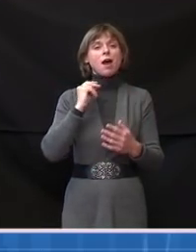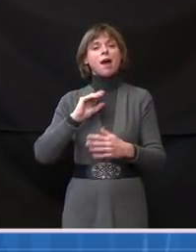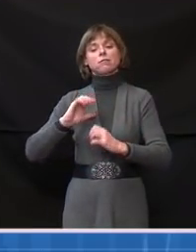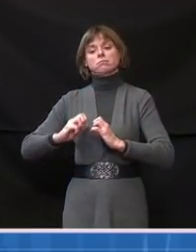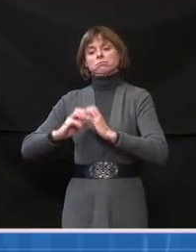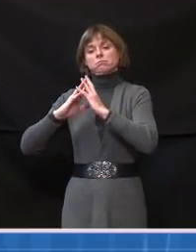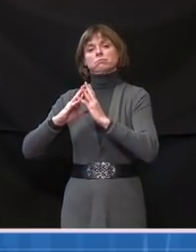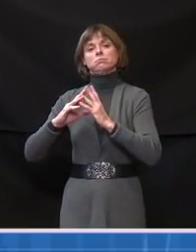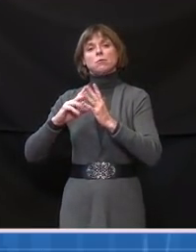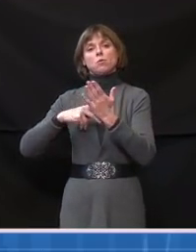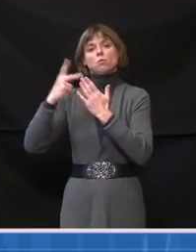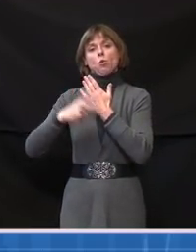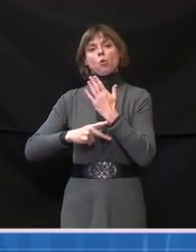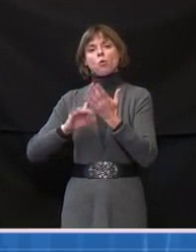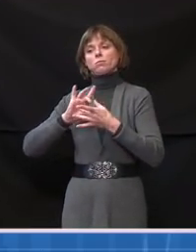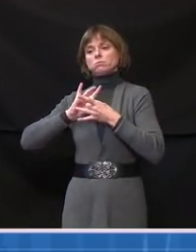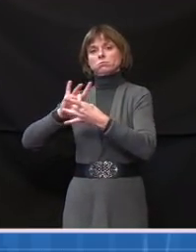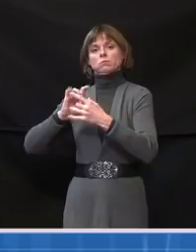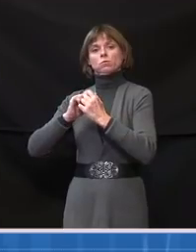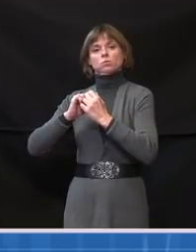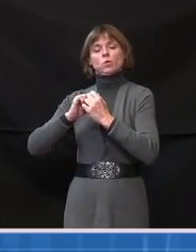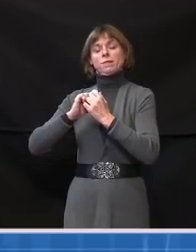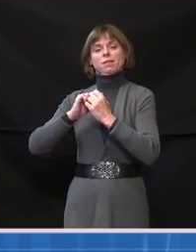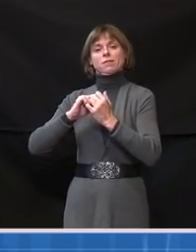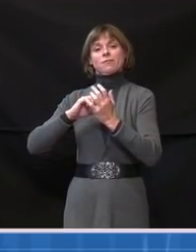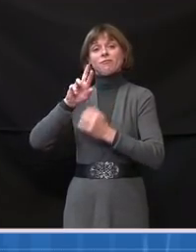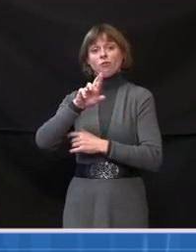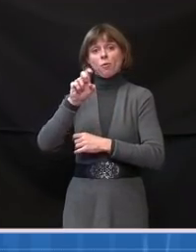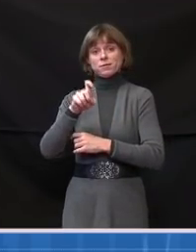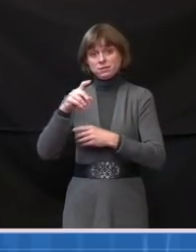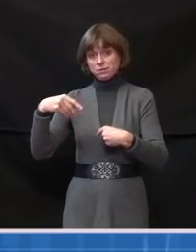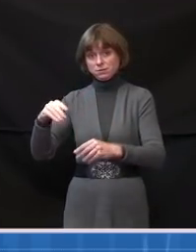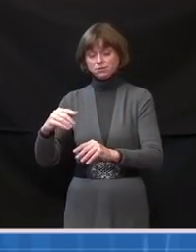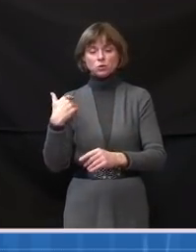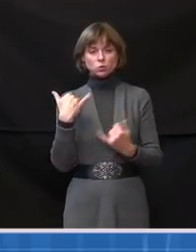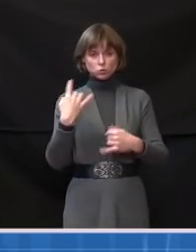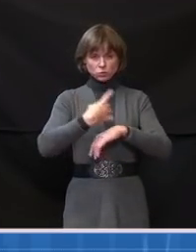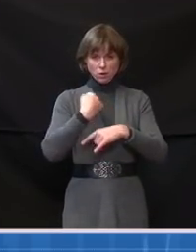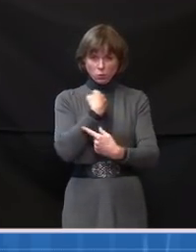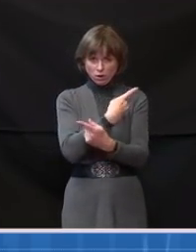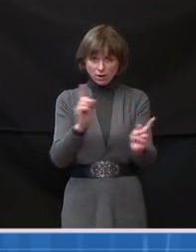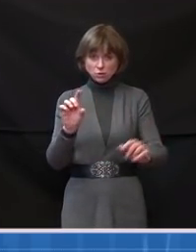Today, we are announcing another step in this effort, focused on some of our hardest-hit populations.